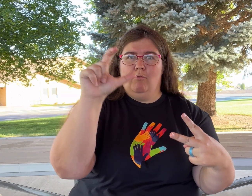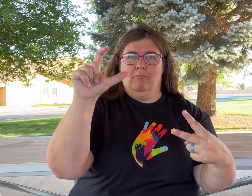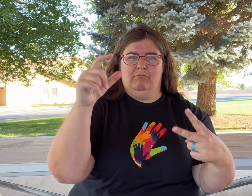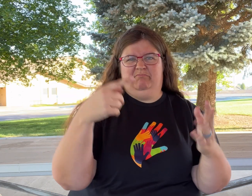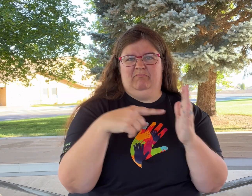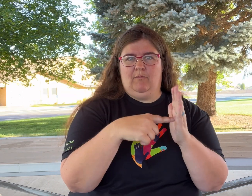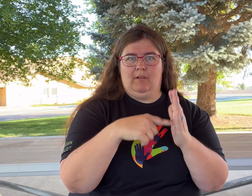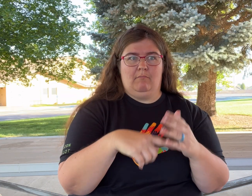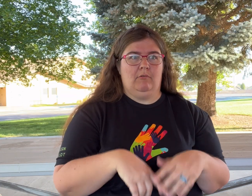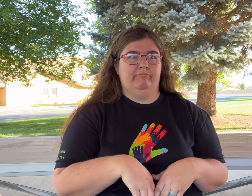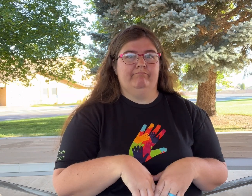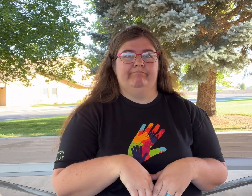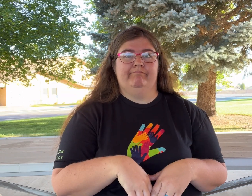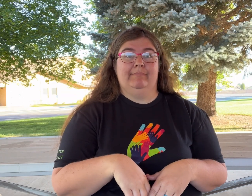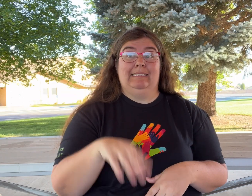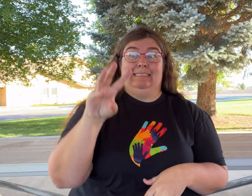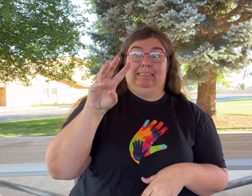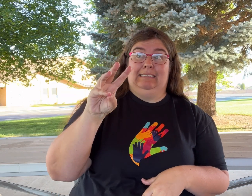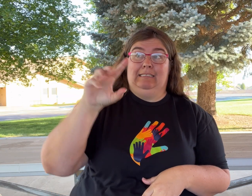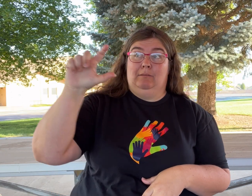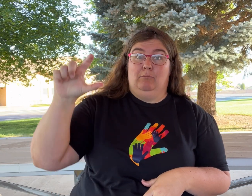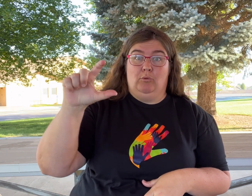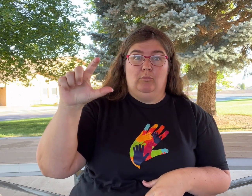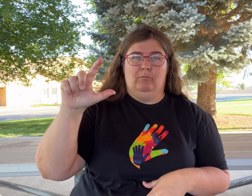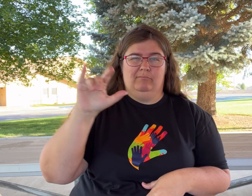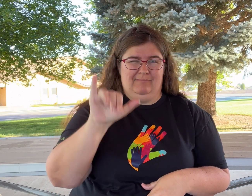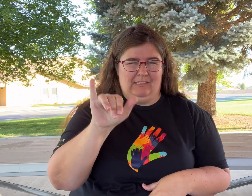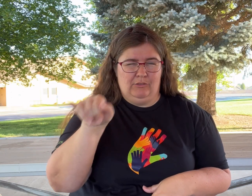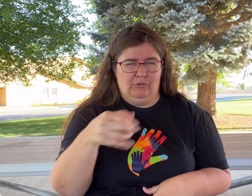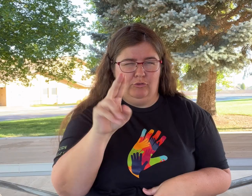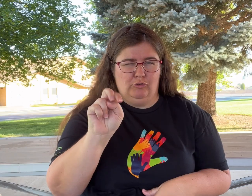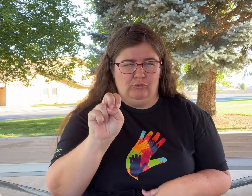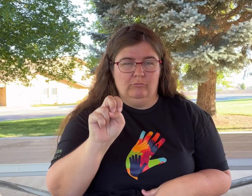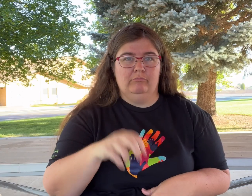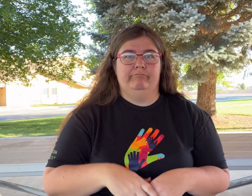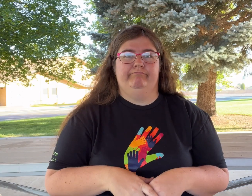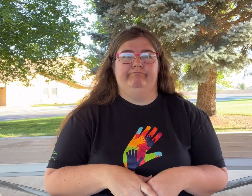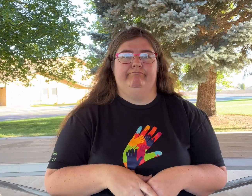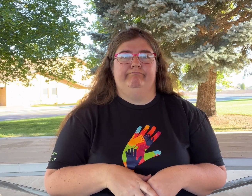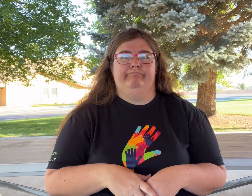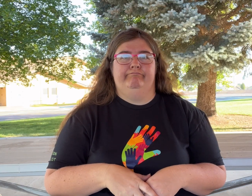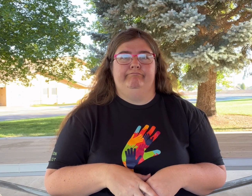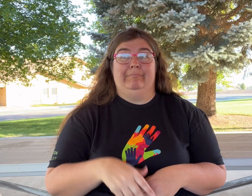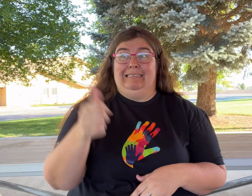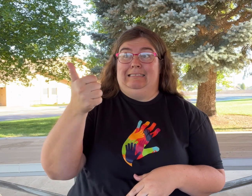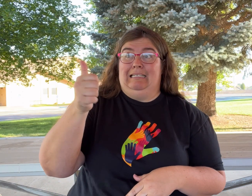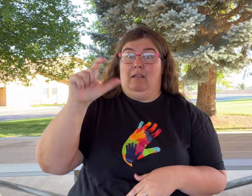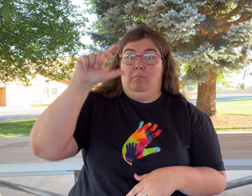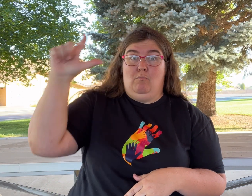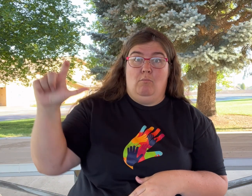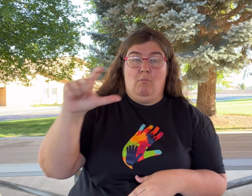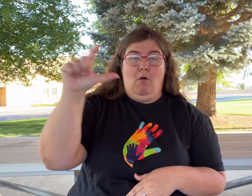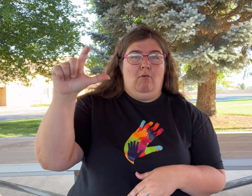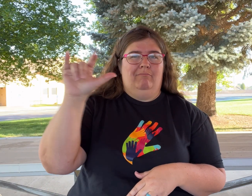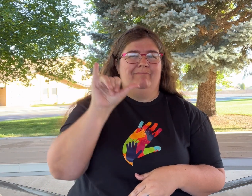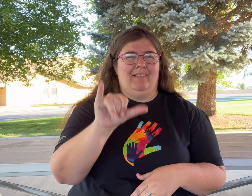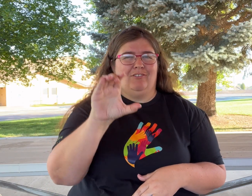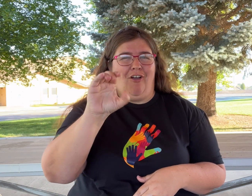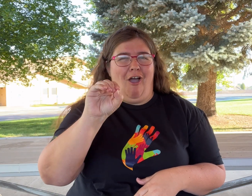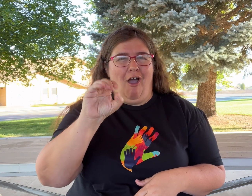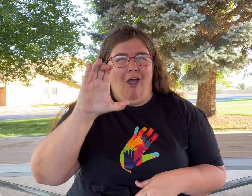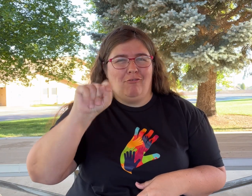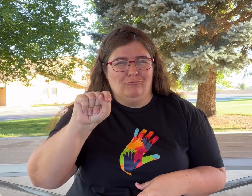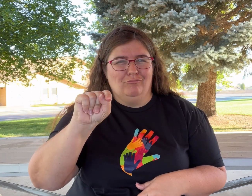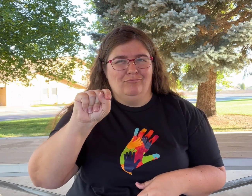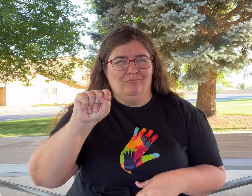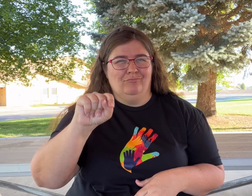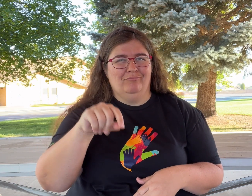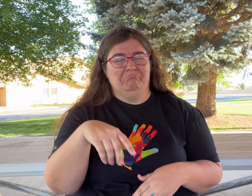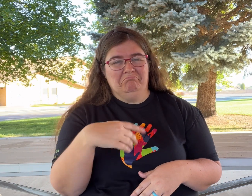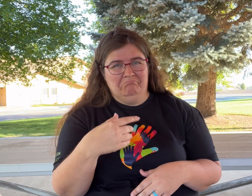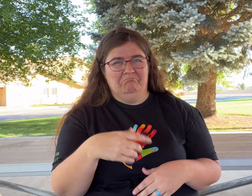ways. One's related to the moon. The sixth moon, that's June, or the 10th moon, that's October.